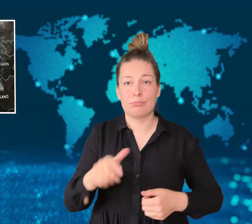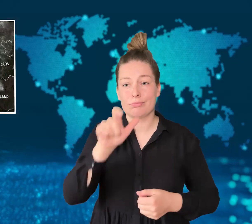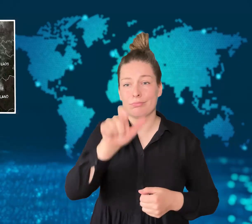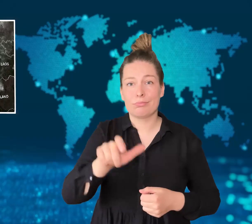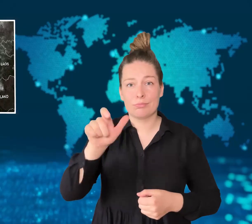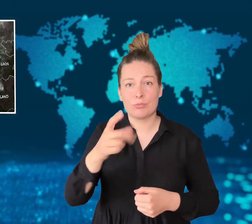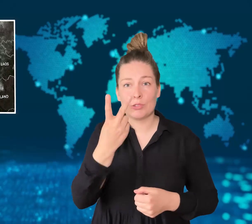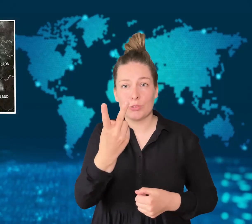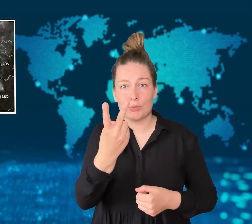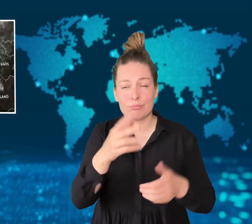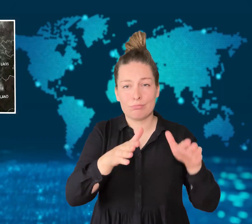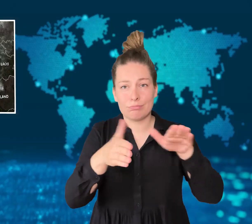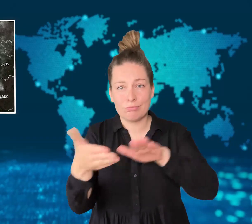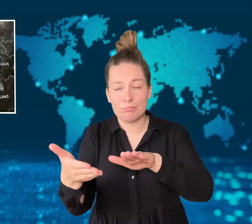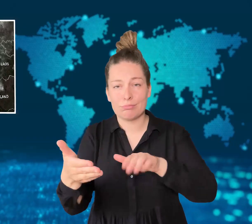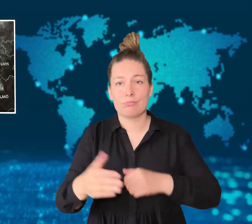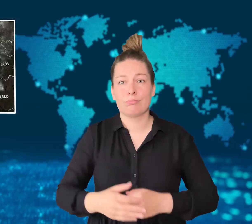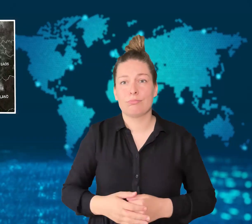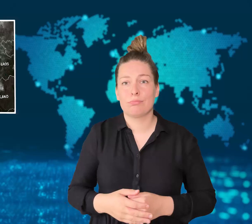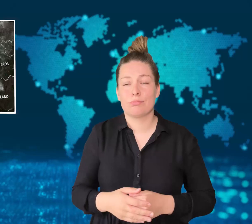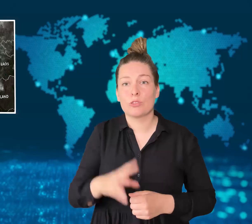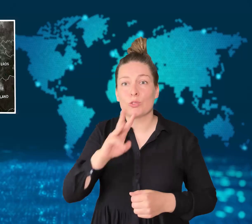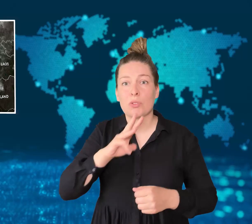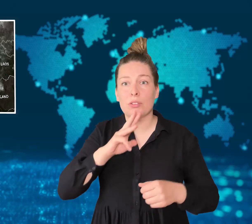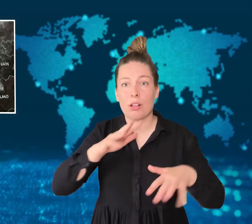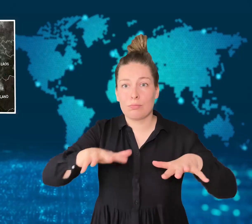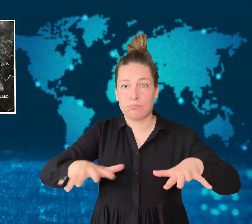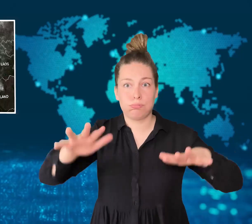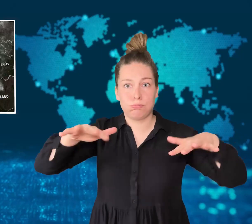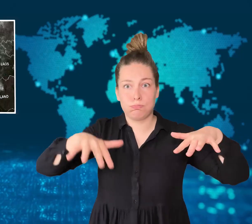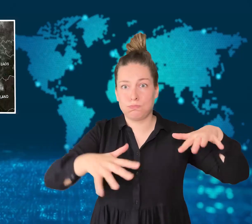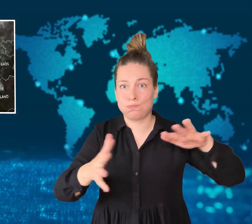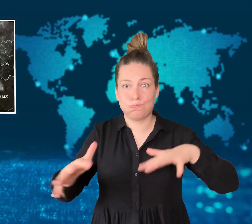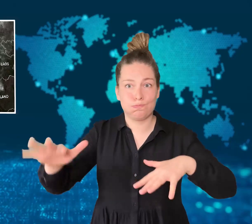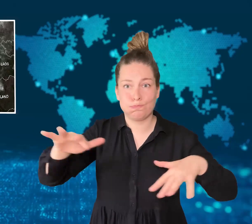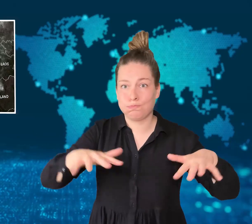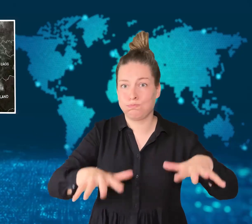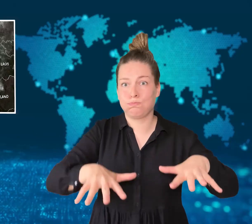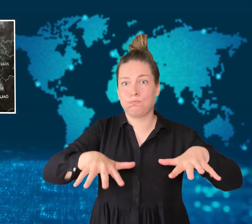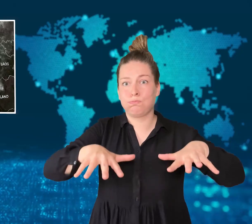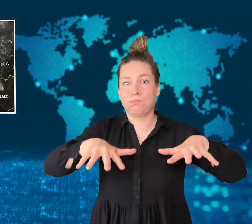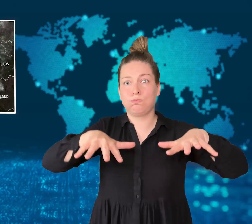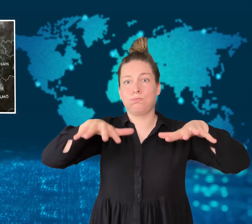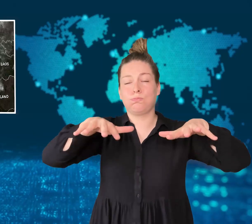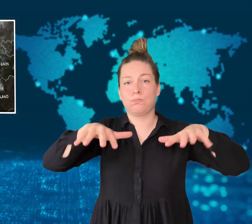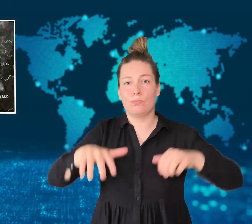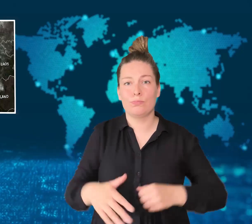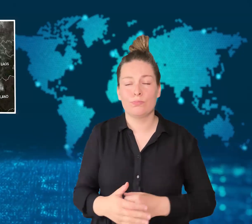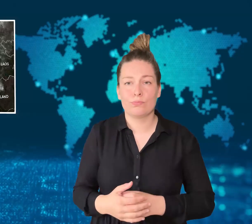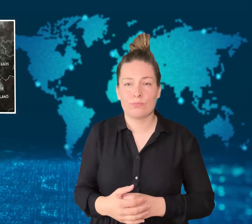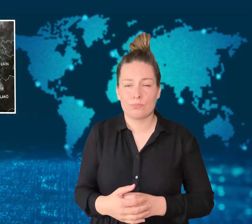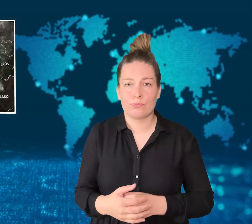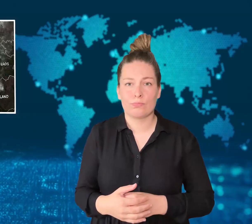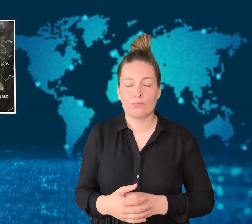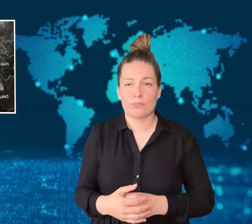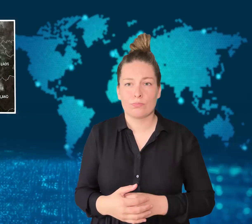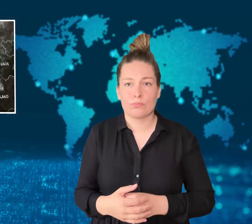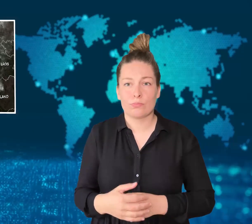It brought with it a huge storm surge that caused flooding.